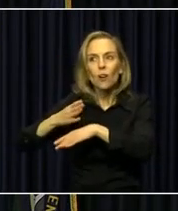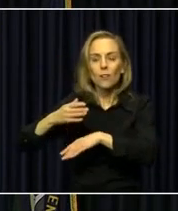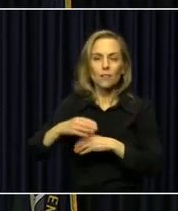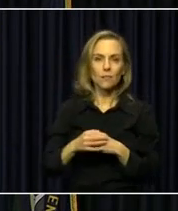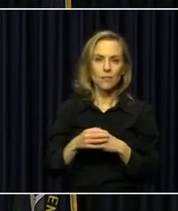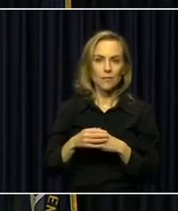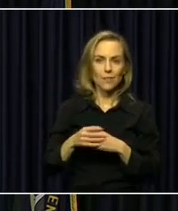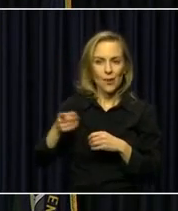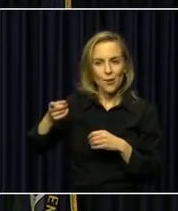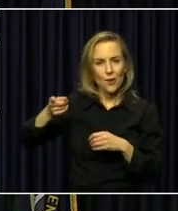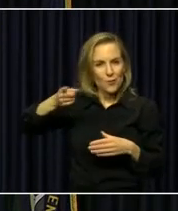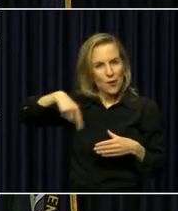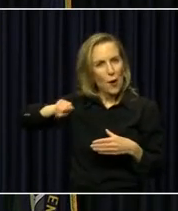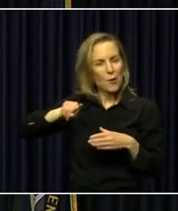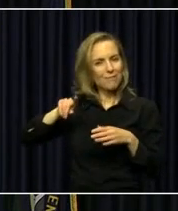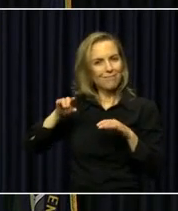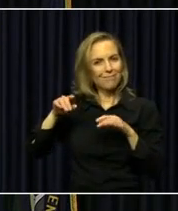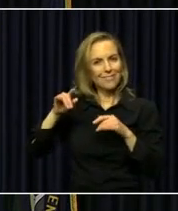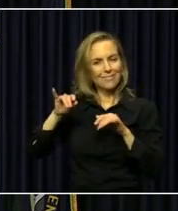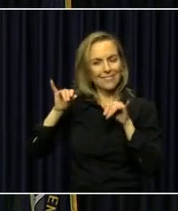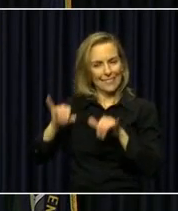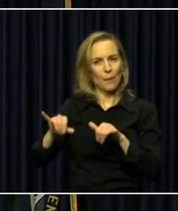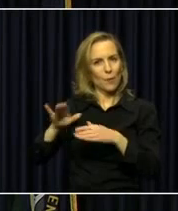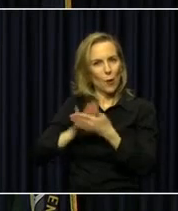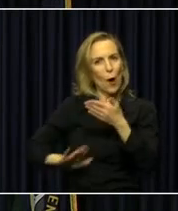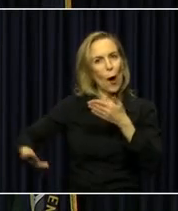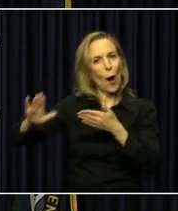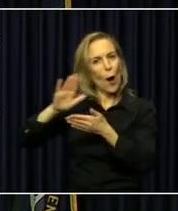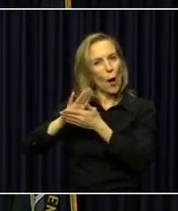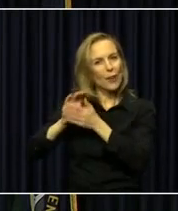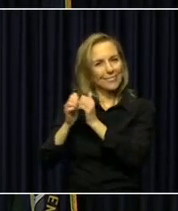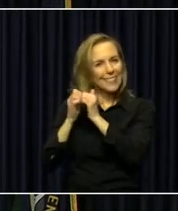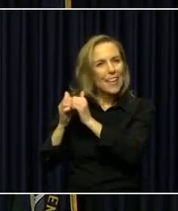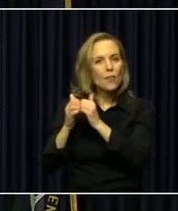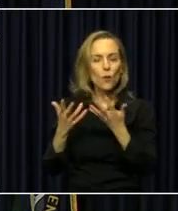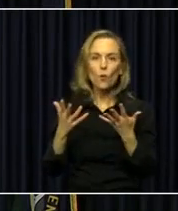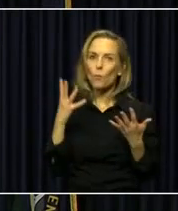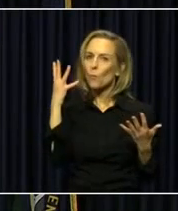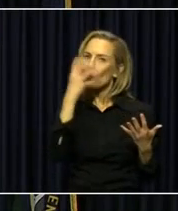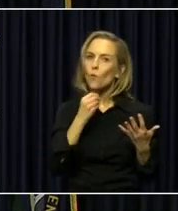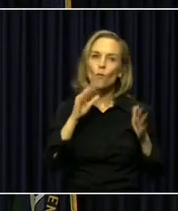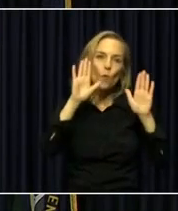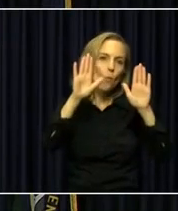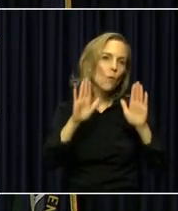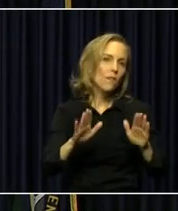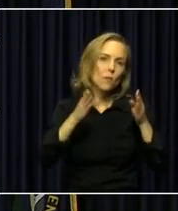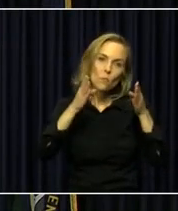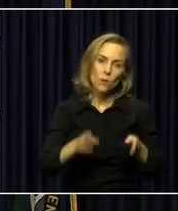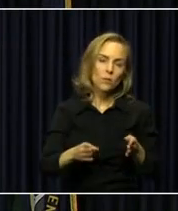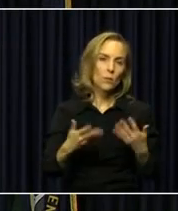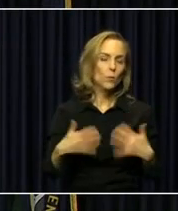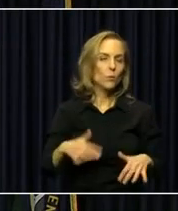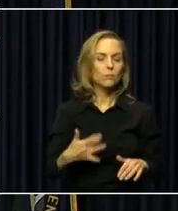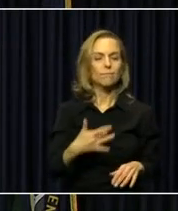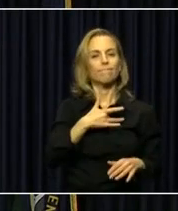THIS IS THE MOST IMPORTANT THING THAT WE HAVE BEEN FOCUSING ON.